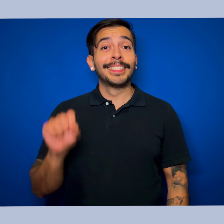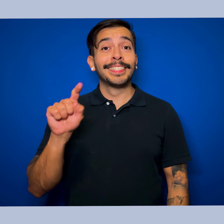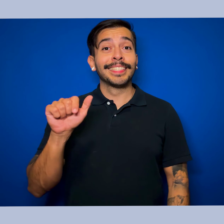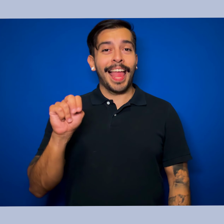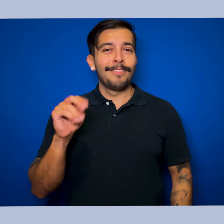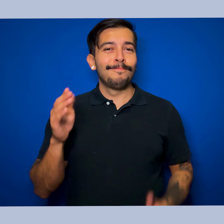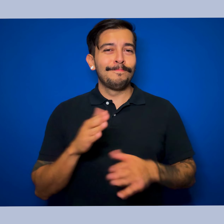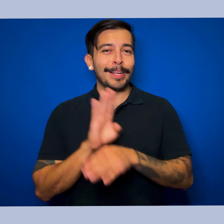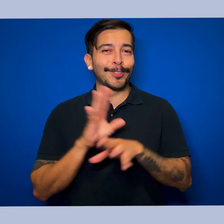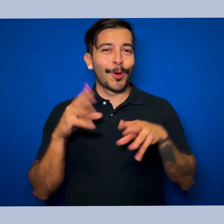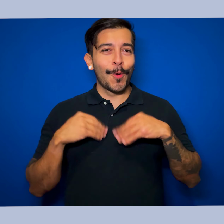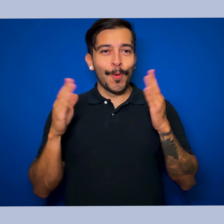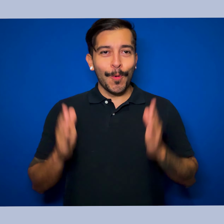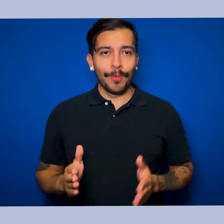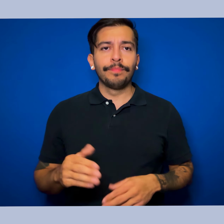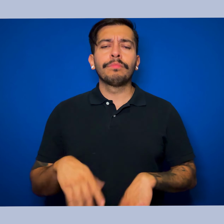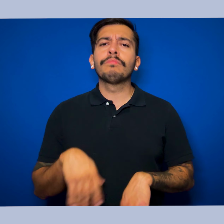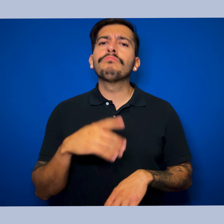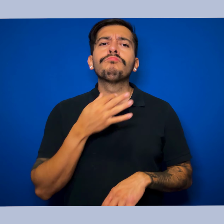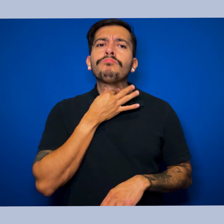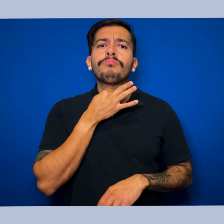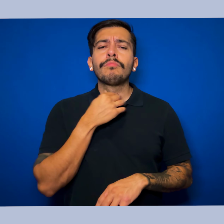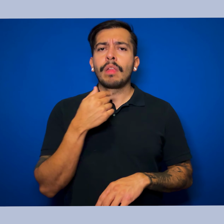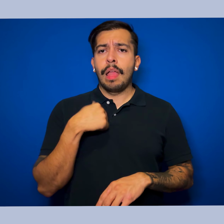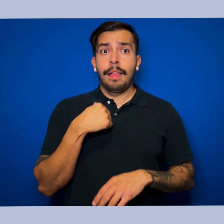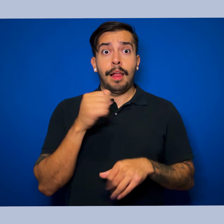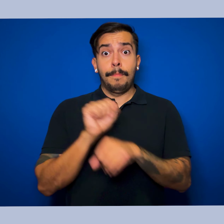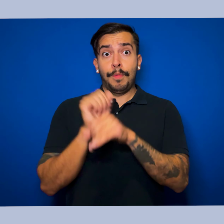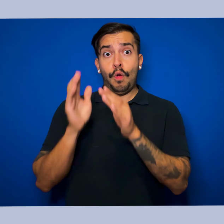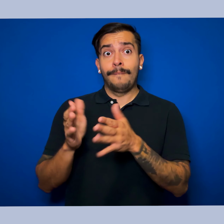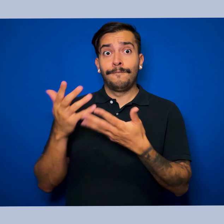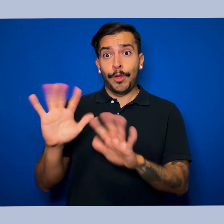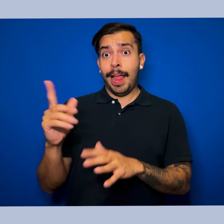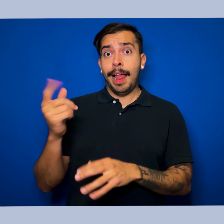Stan, Small business owner. What follow up questions can I ask after an employee